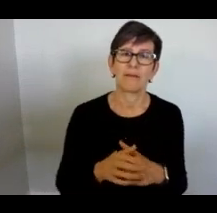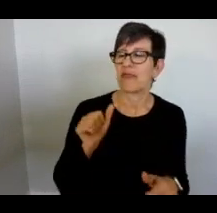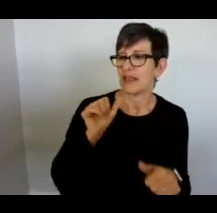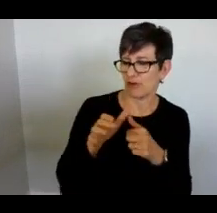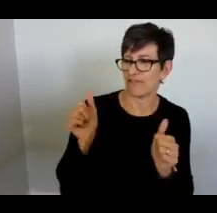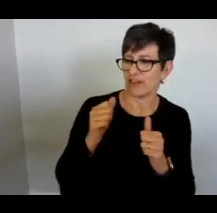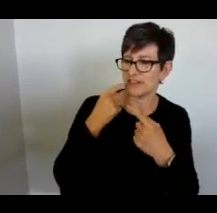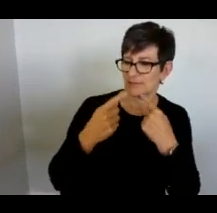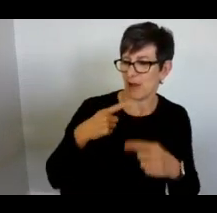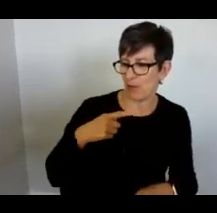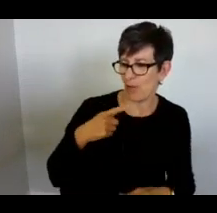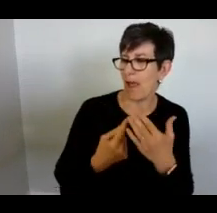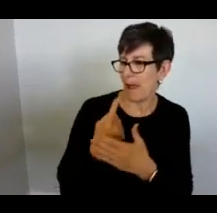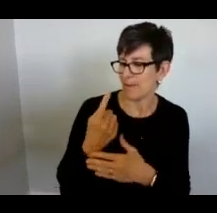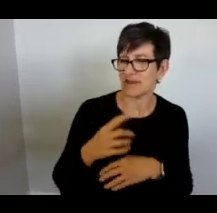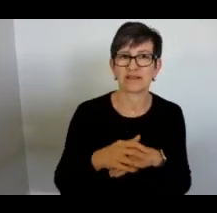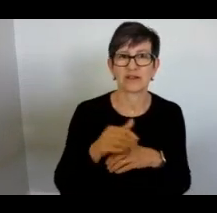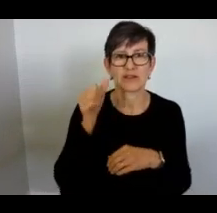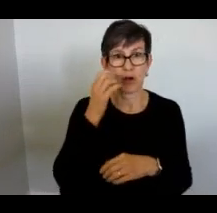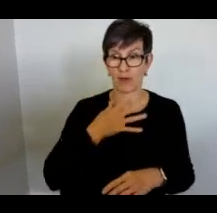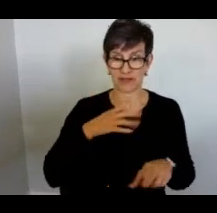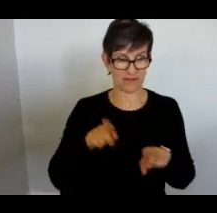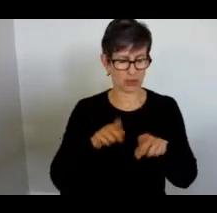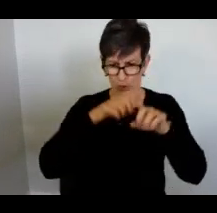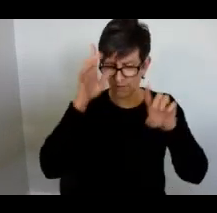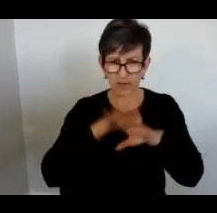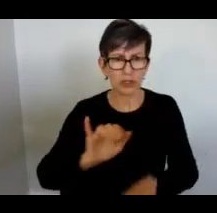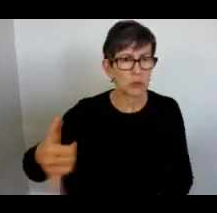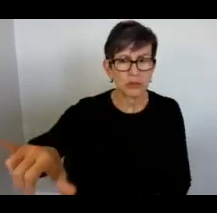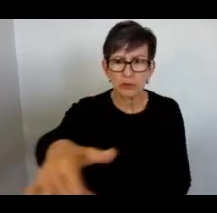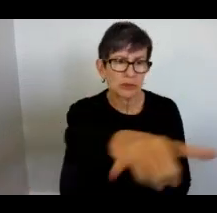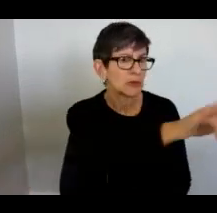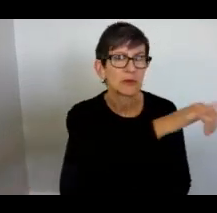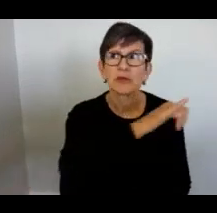early days of practice I found that confusing so thank you for explaining. KATHERINE: